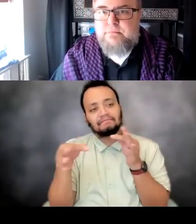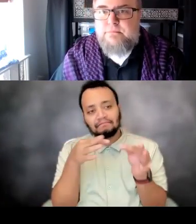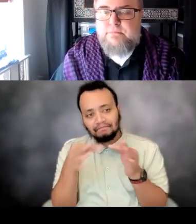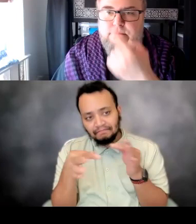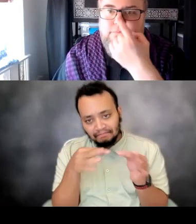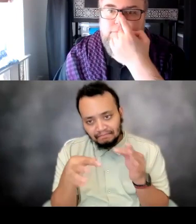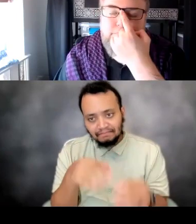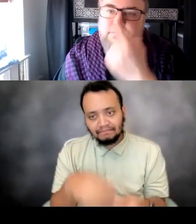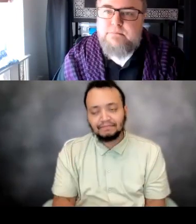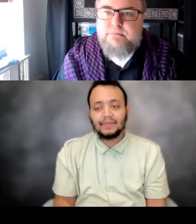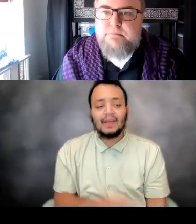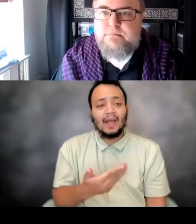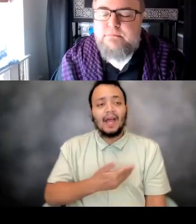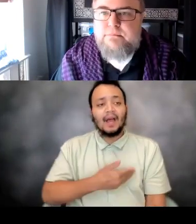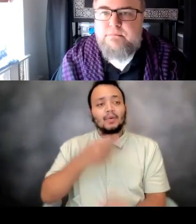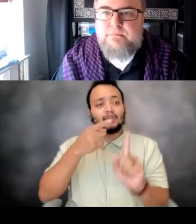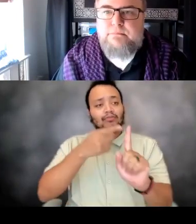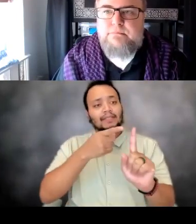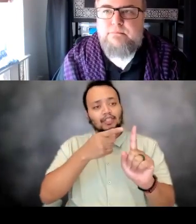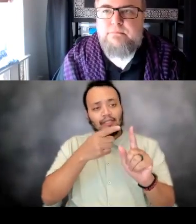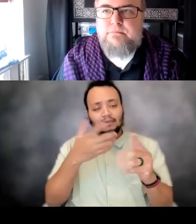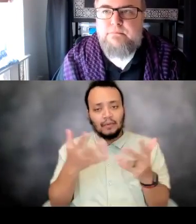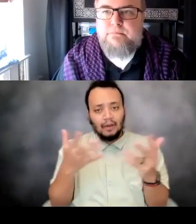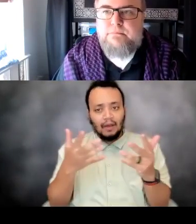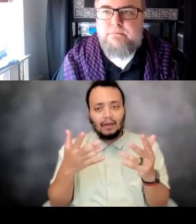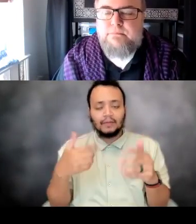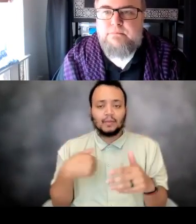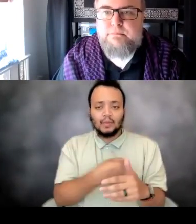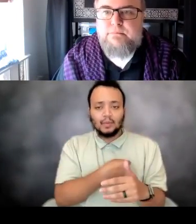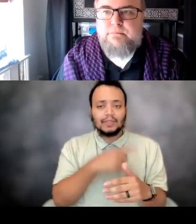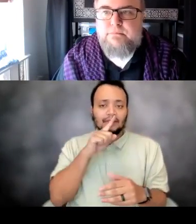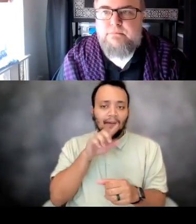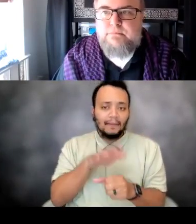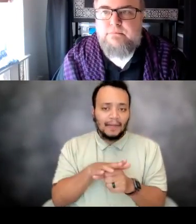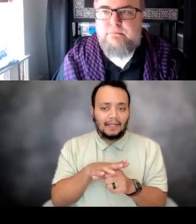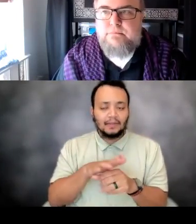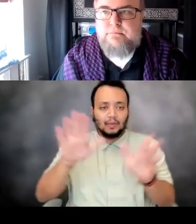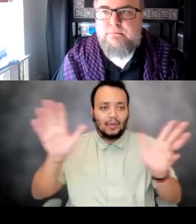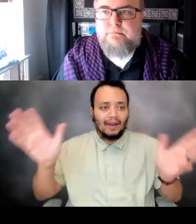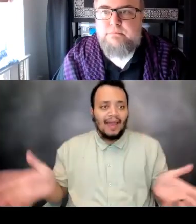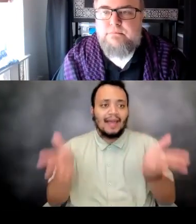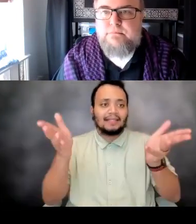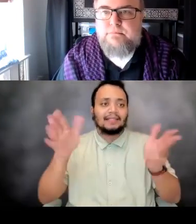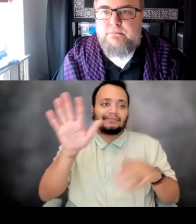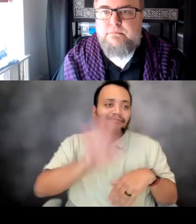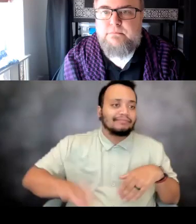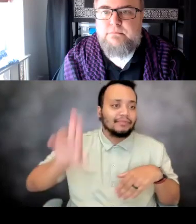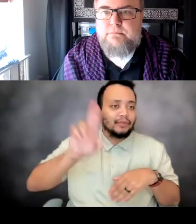So our mission is that we are committed to enhancing the nation's capacity to assist crime victims